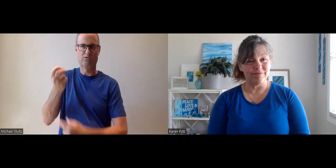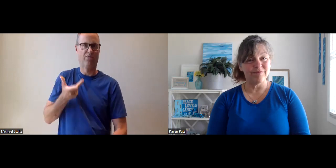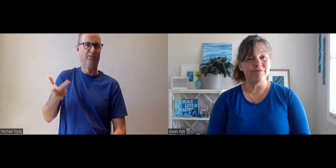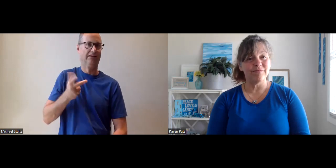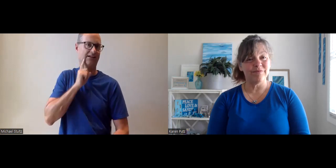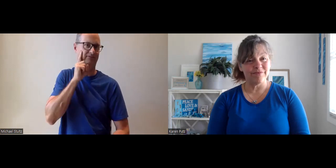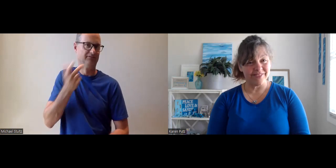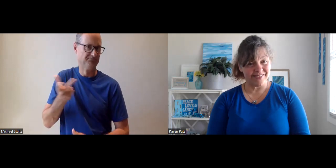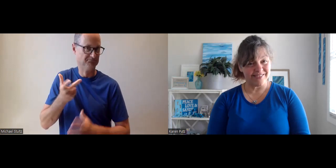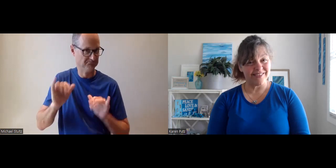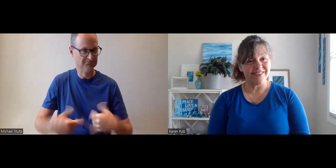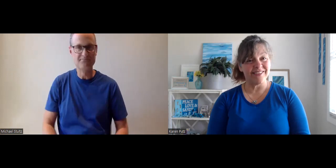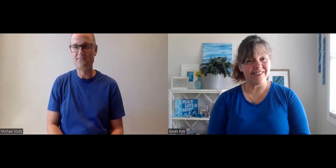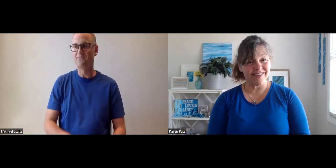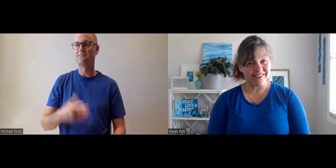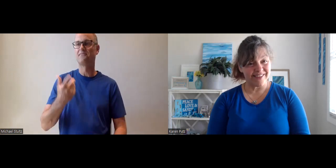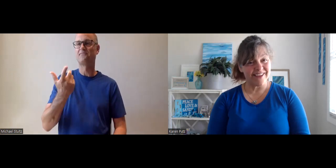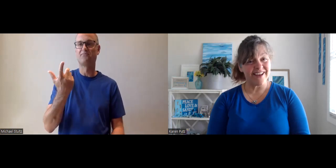So there's three of us deaf cousins in the generation, uh, that,